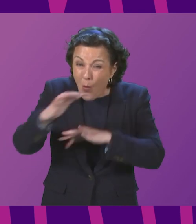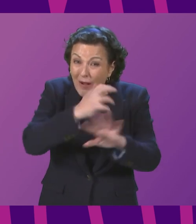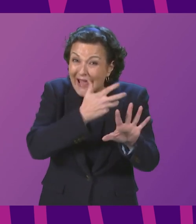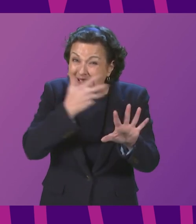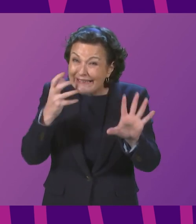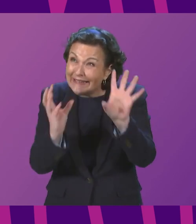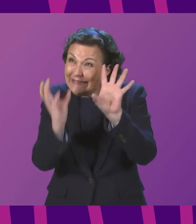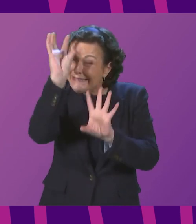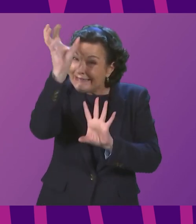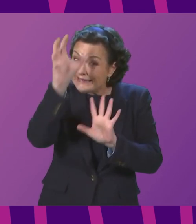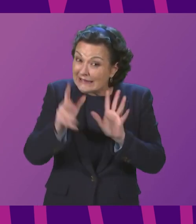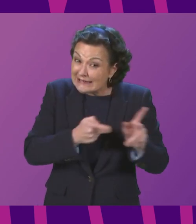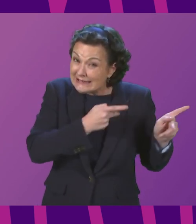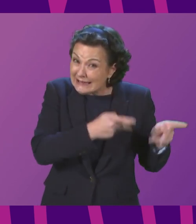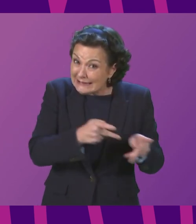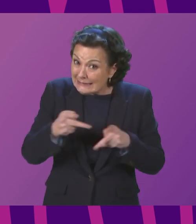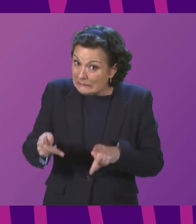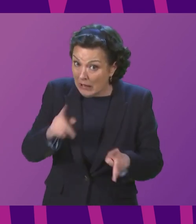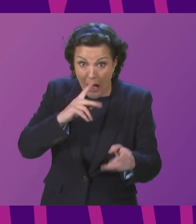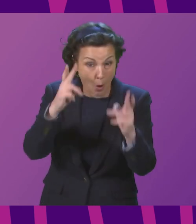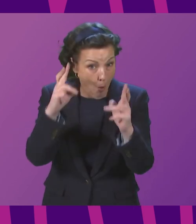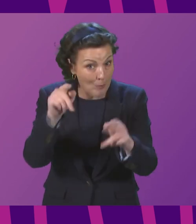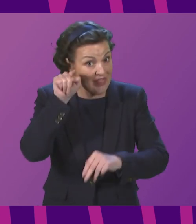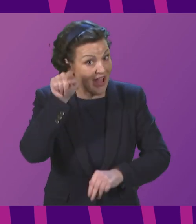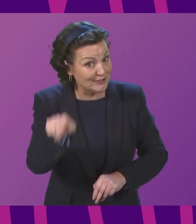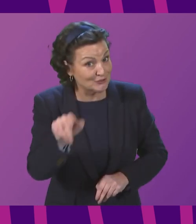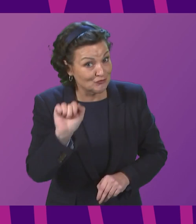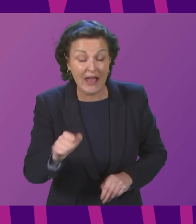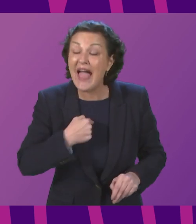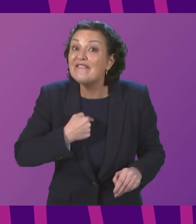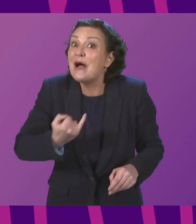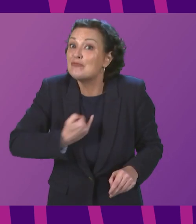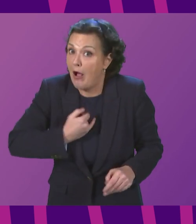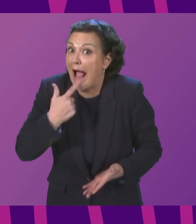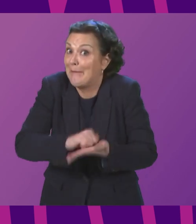If I am wrong about that and am about to answer a question that was not asked, I apologise in advance.